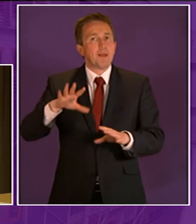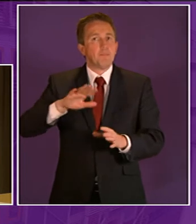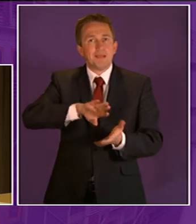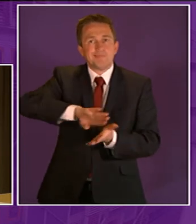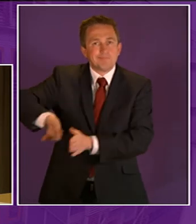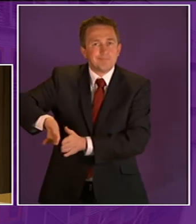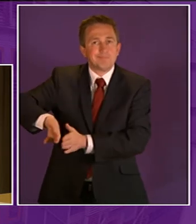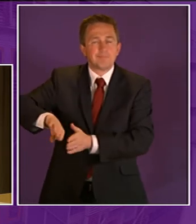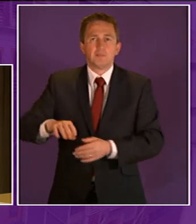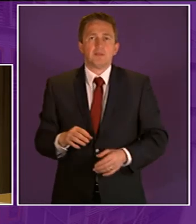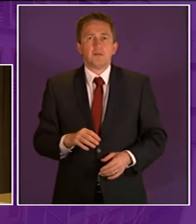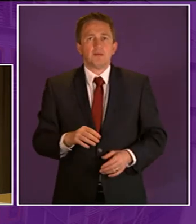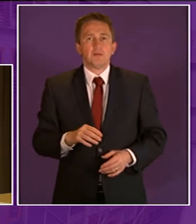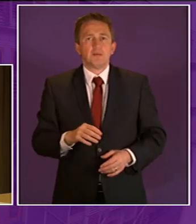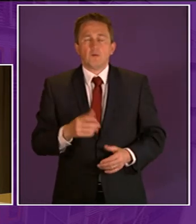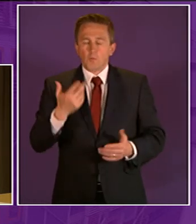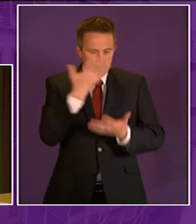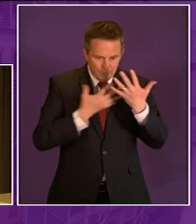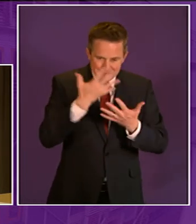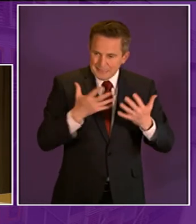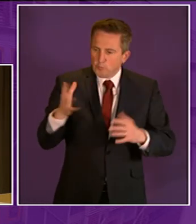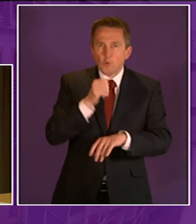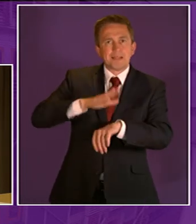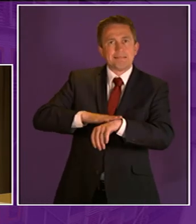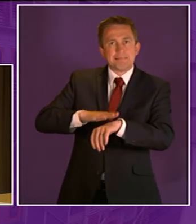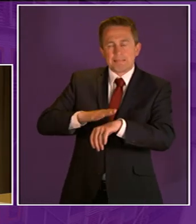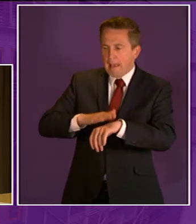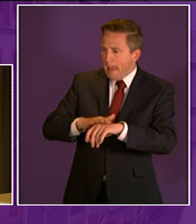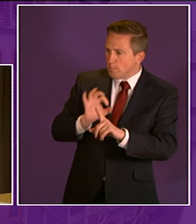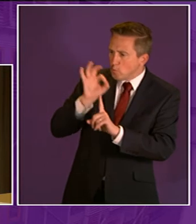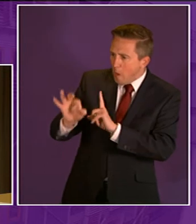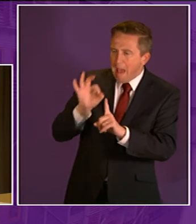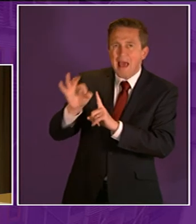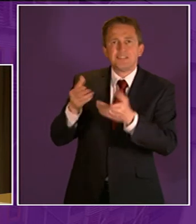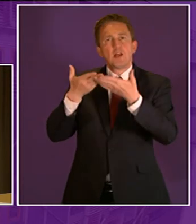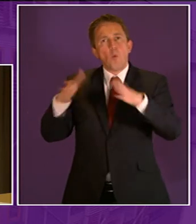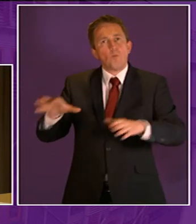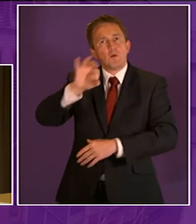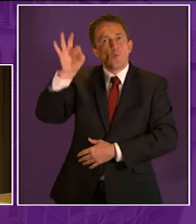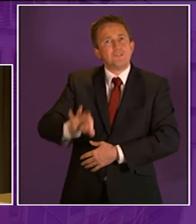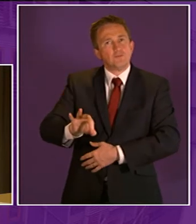We do not take time to hear the whole story, to ask the open question or to allow space